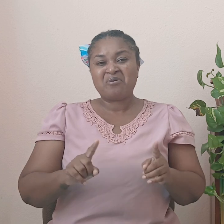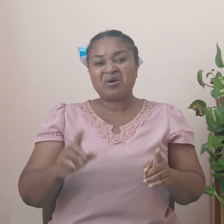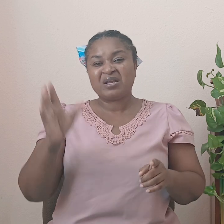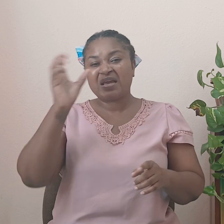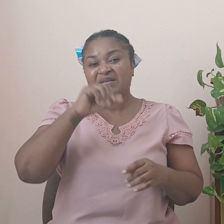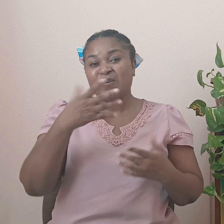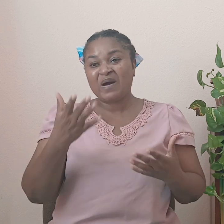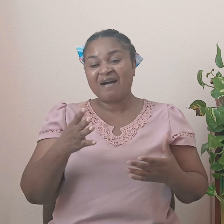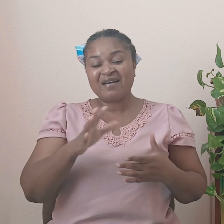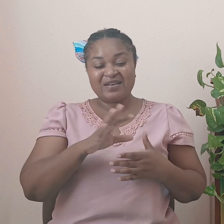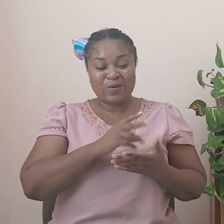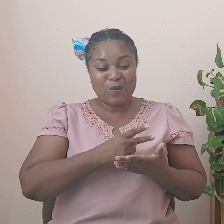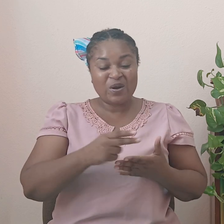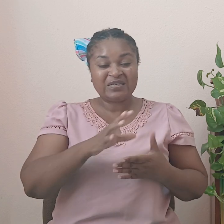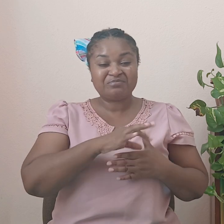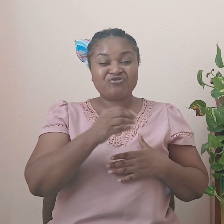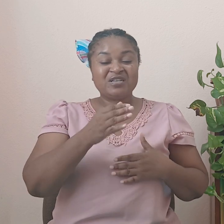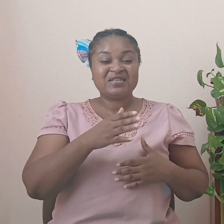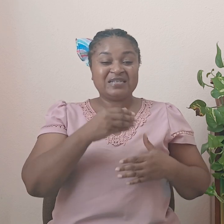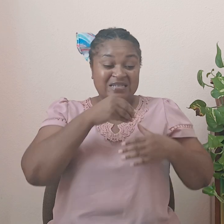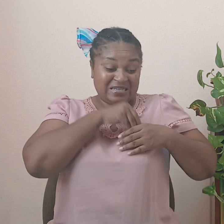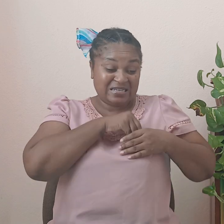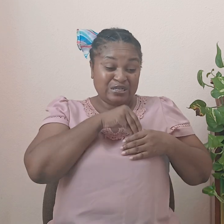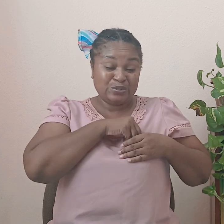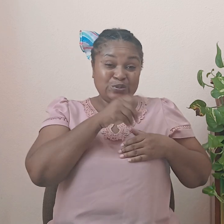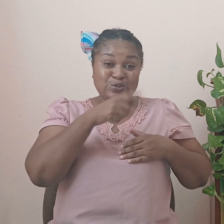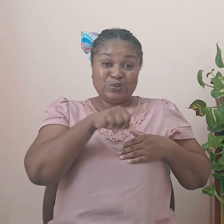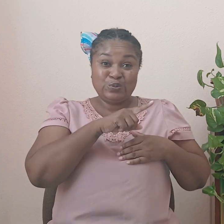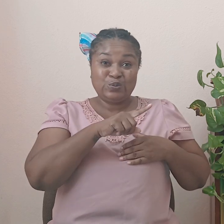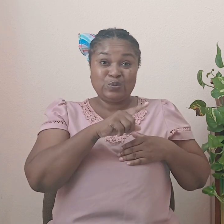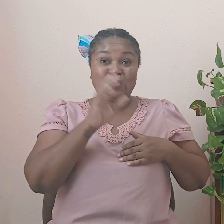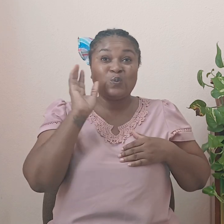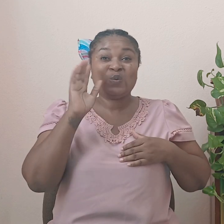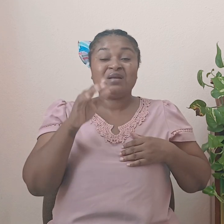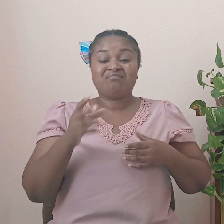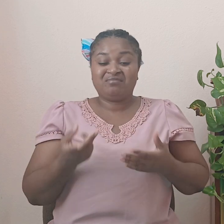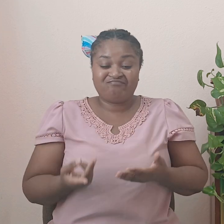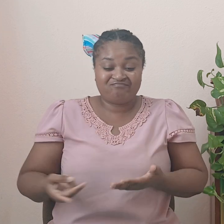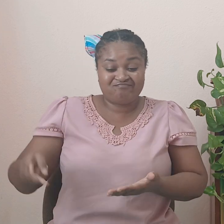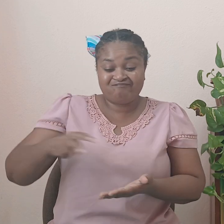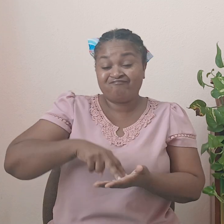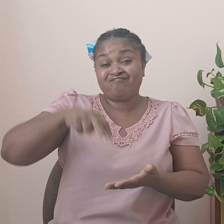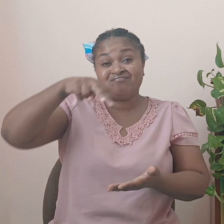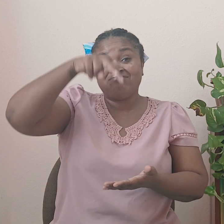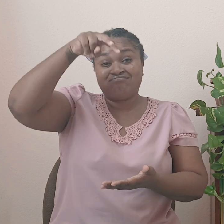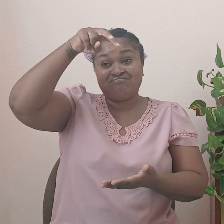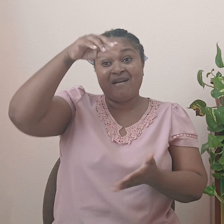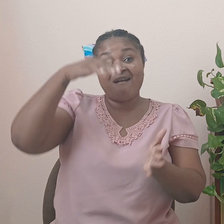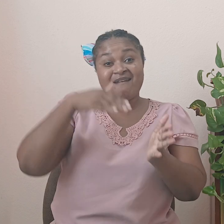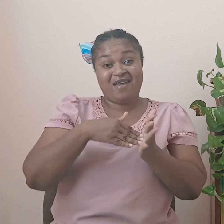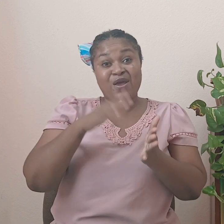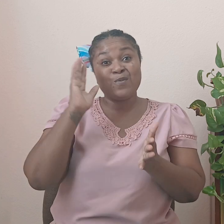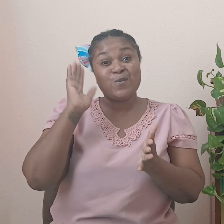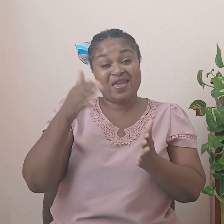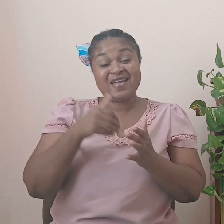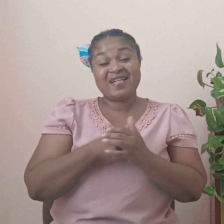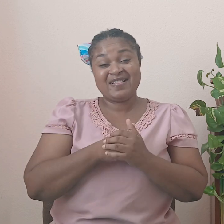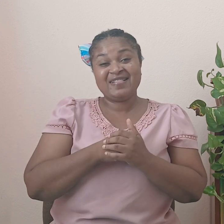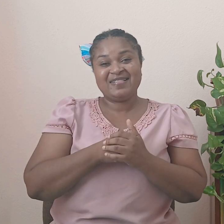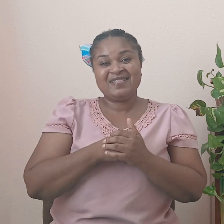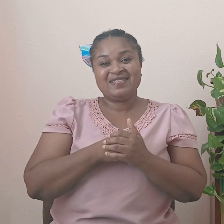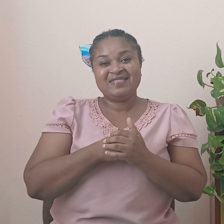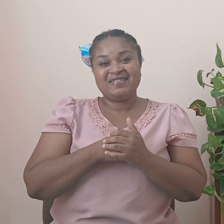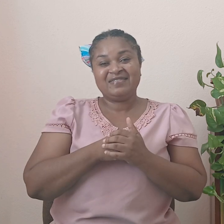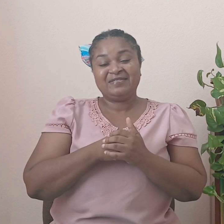with the Holy Spirit will be raised up again, if we are not taken out of here